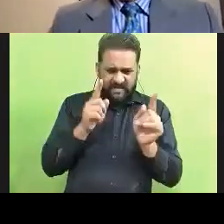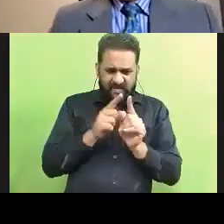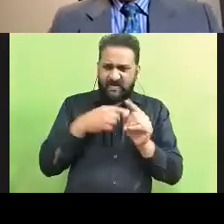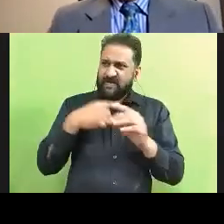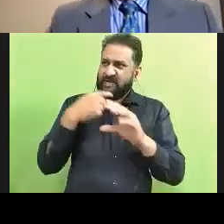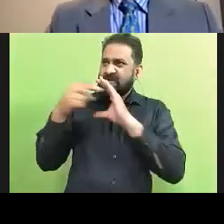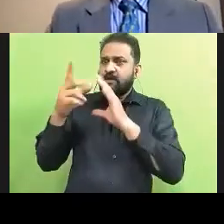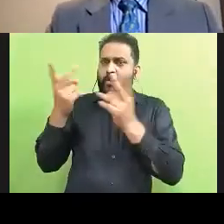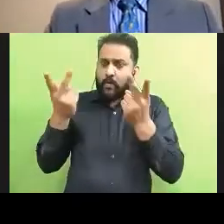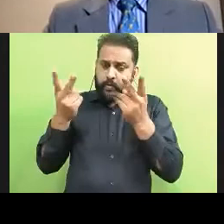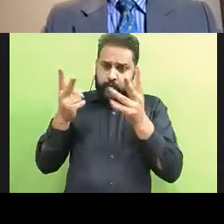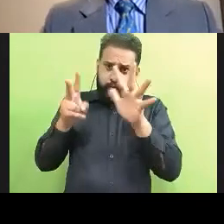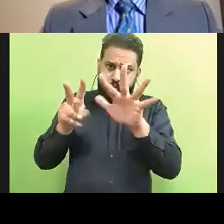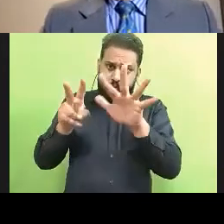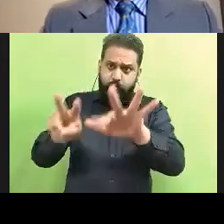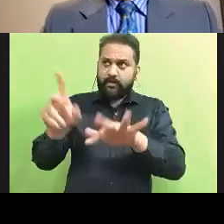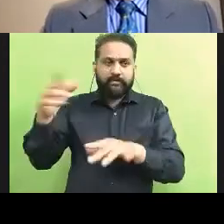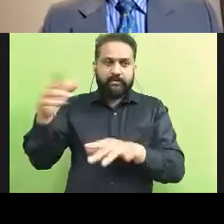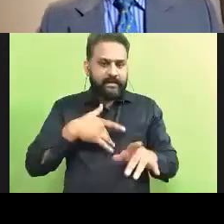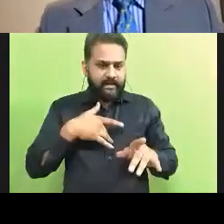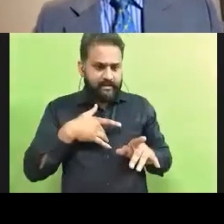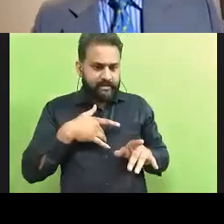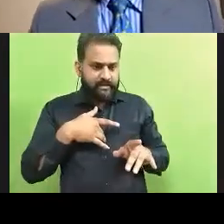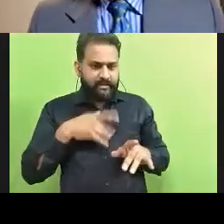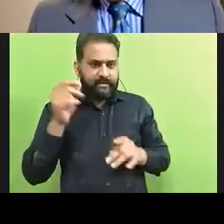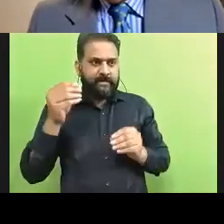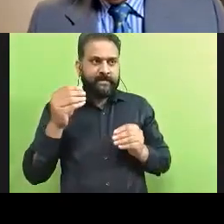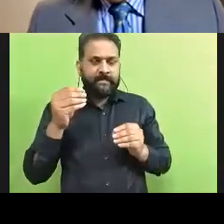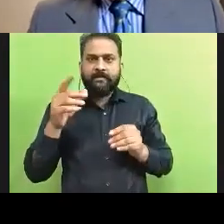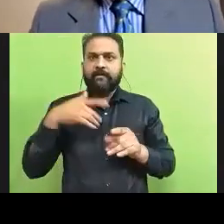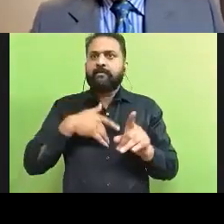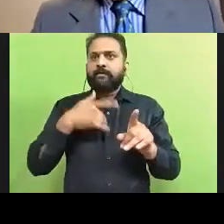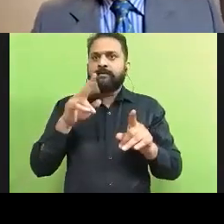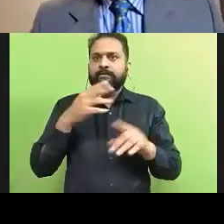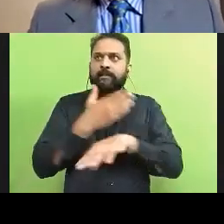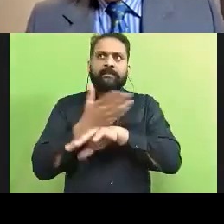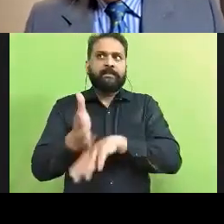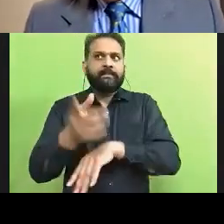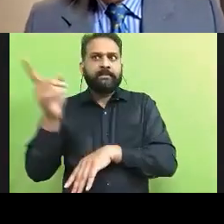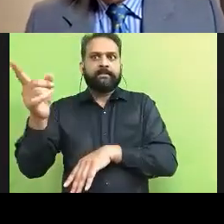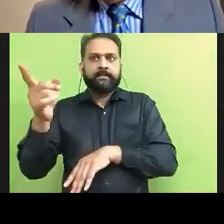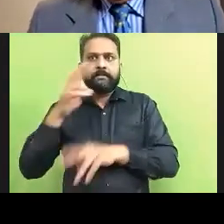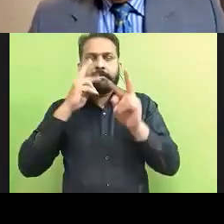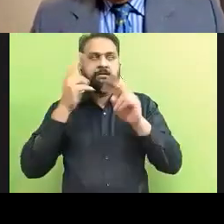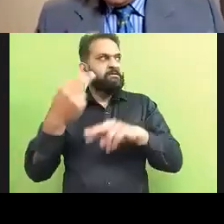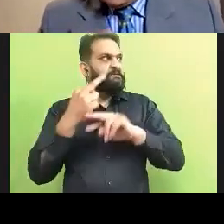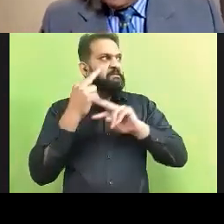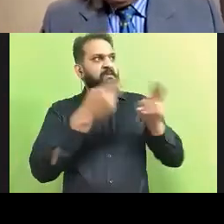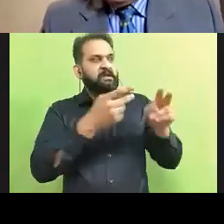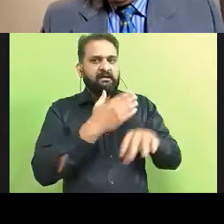then you say oh my god the other side has done so late he has replied so late so it's the same thing